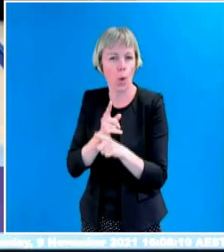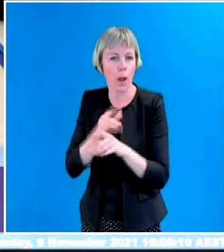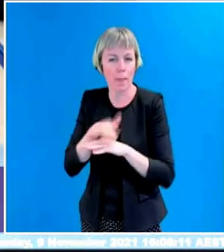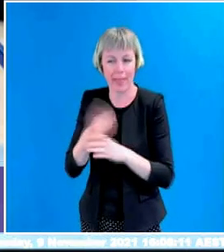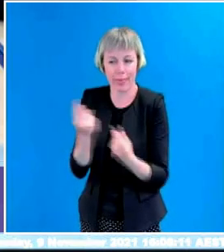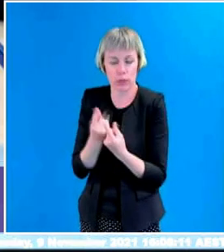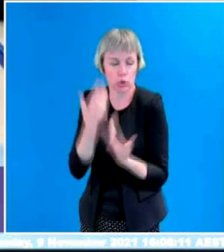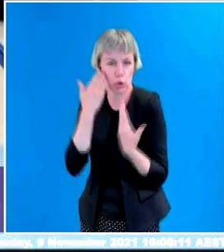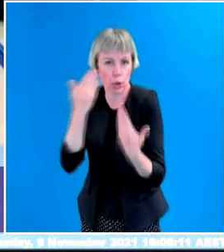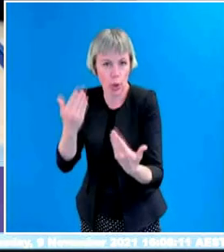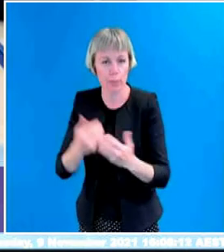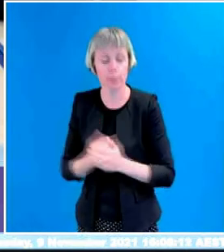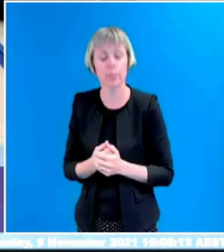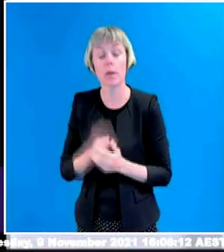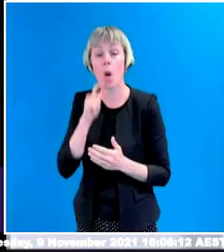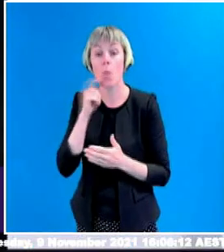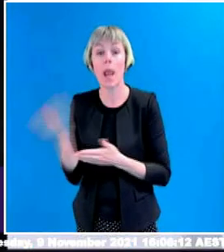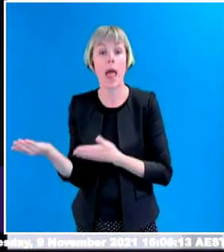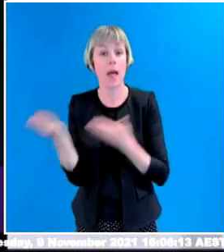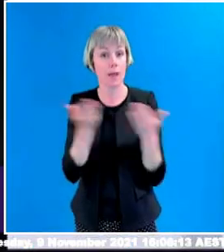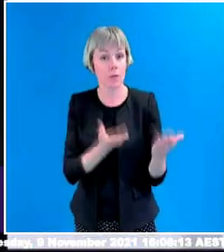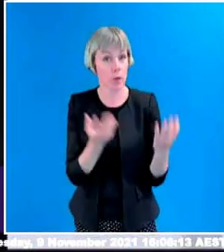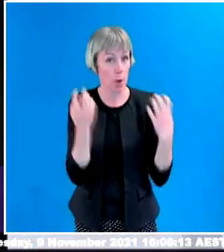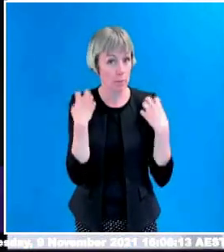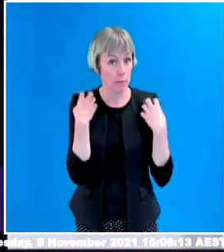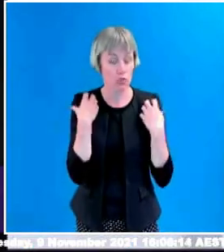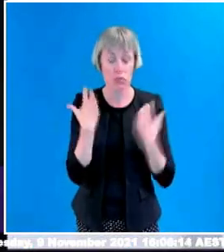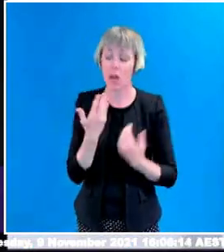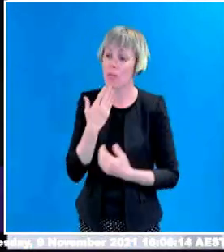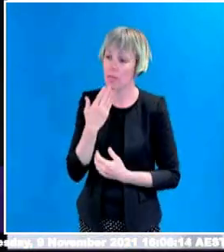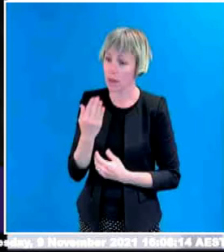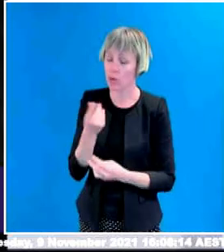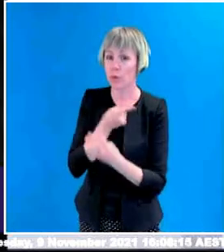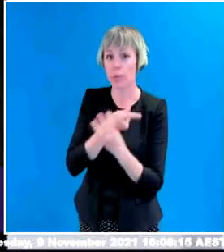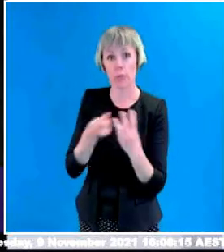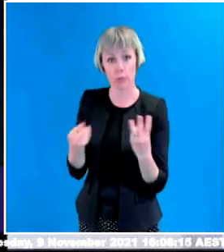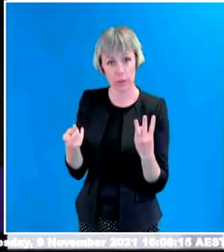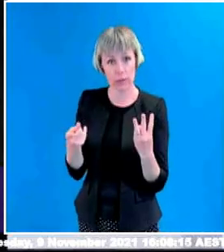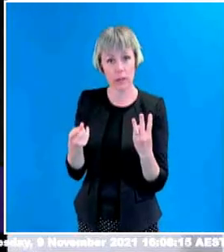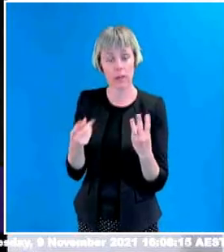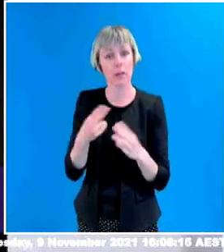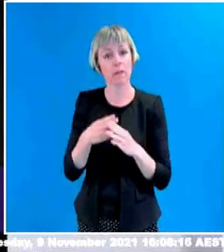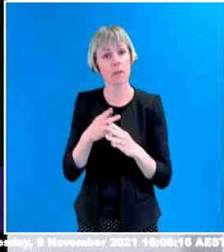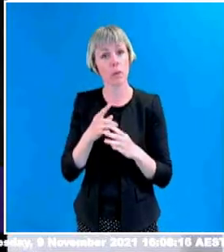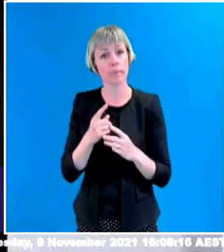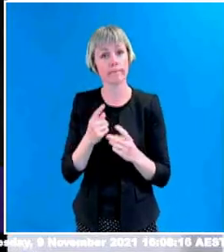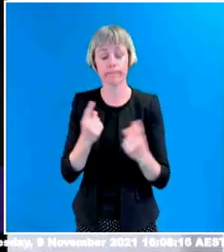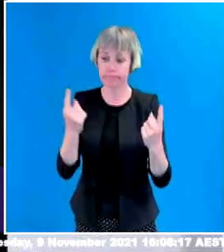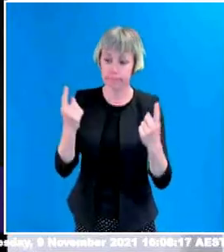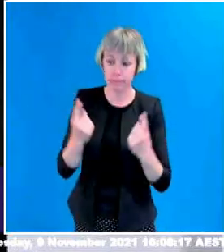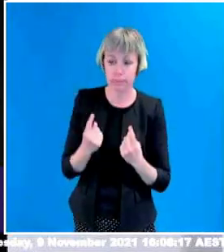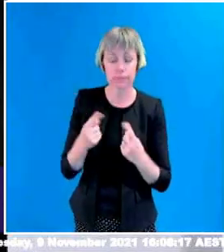I am conscious of time but can I thank you all for appearing at relatively